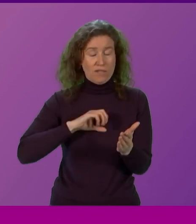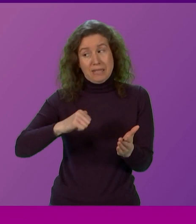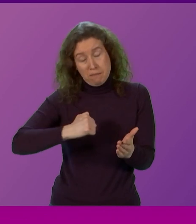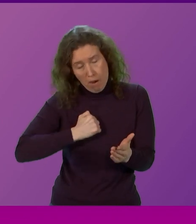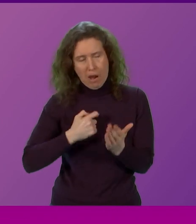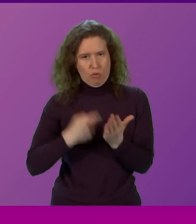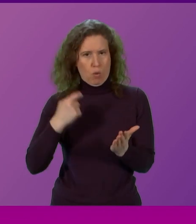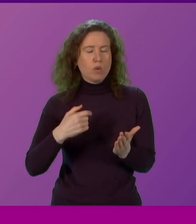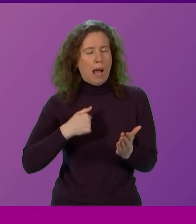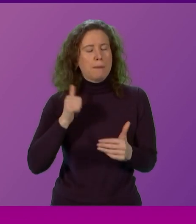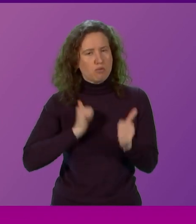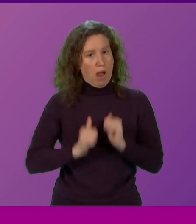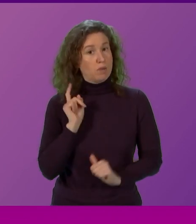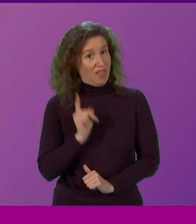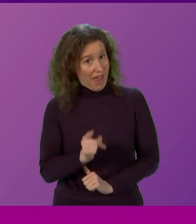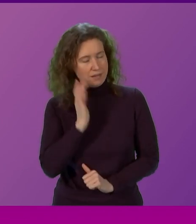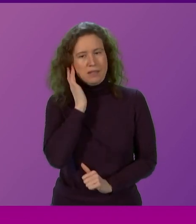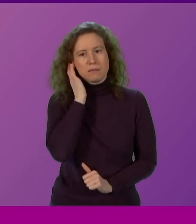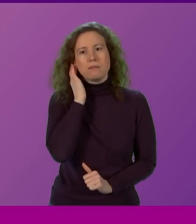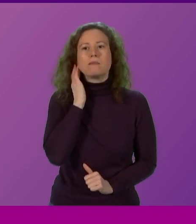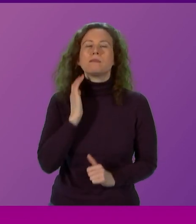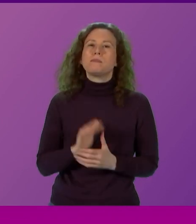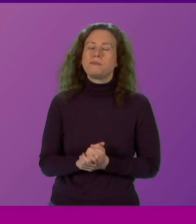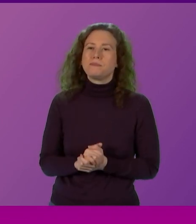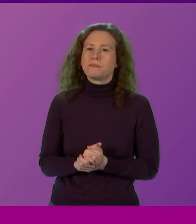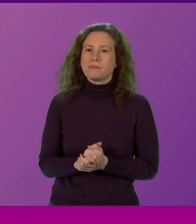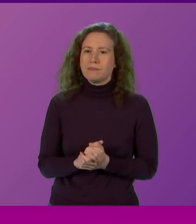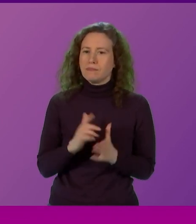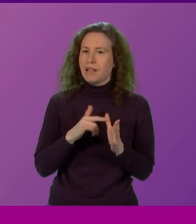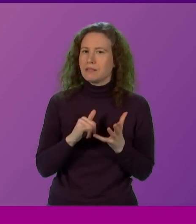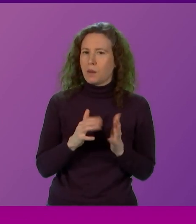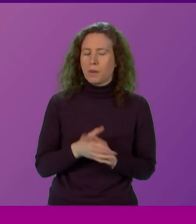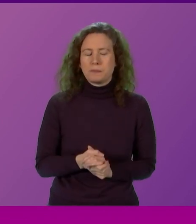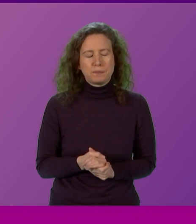be proud of.